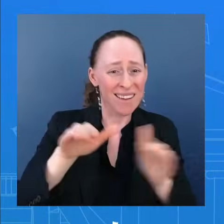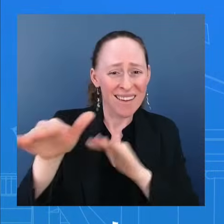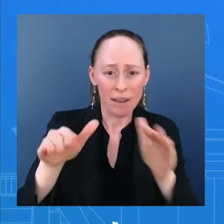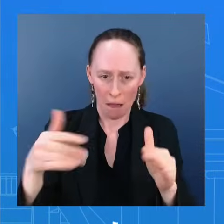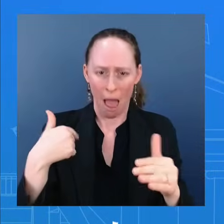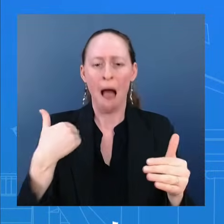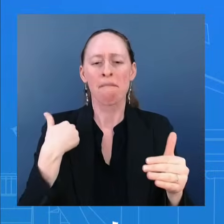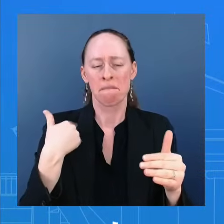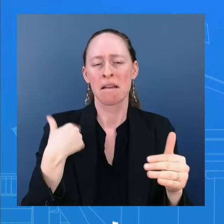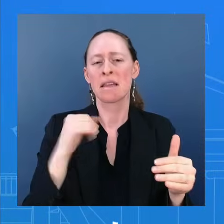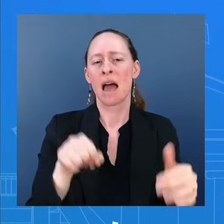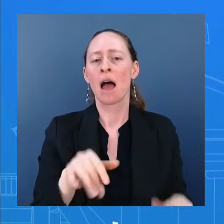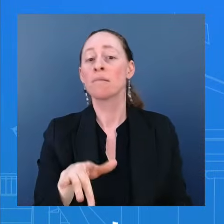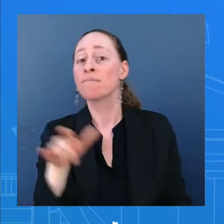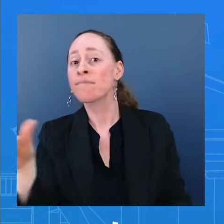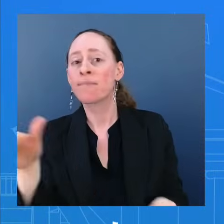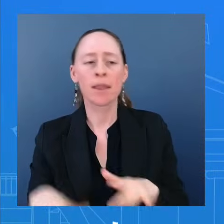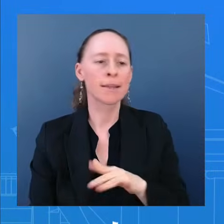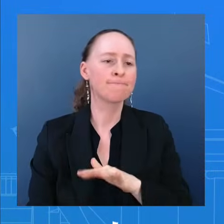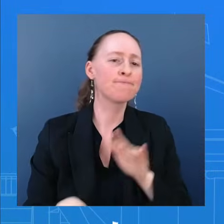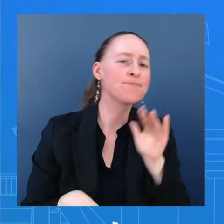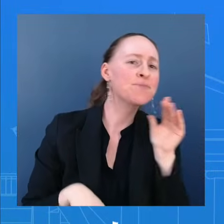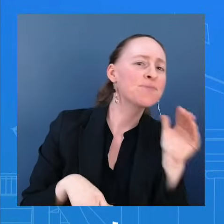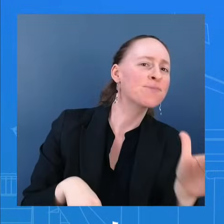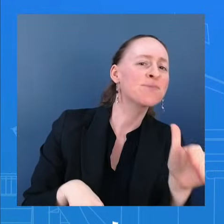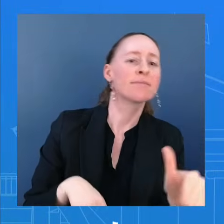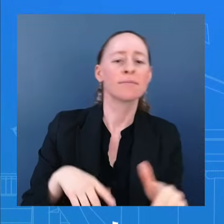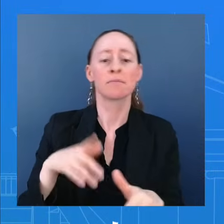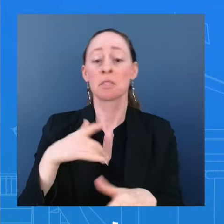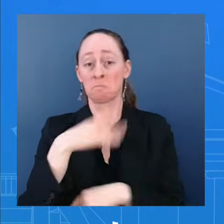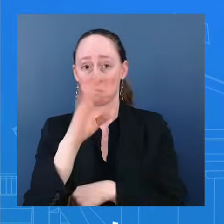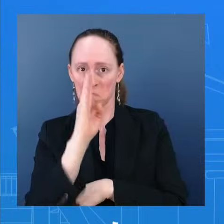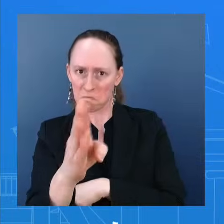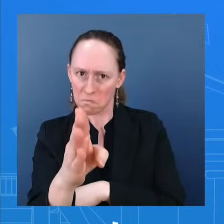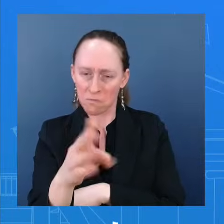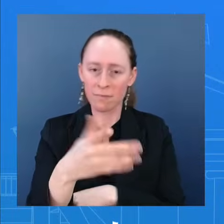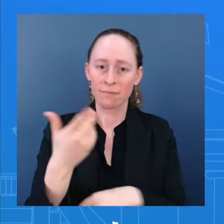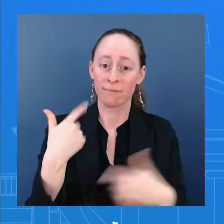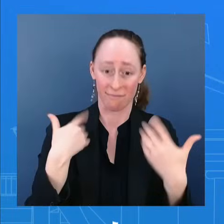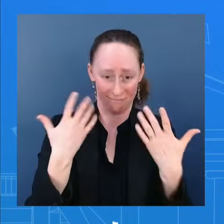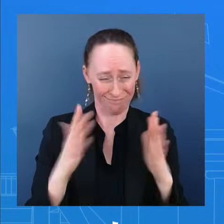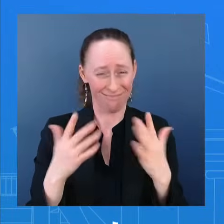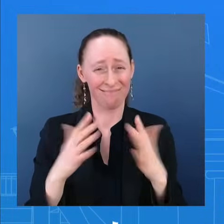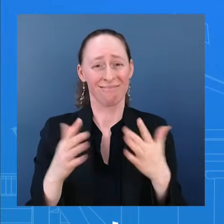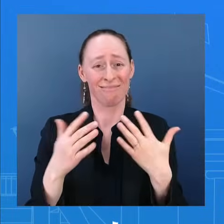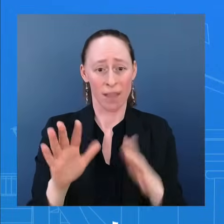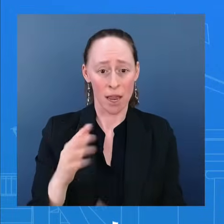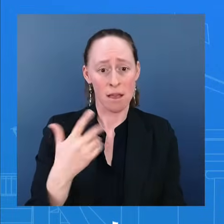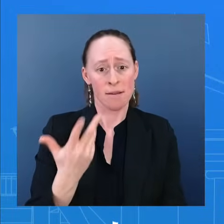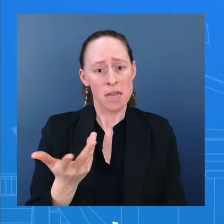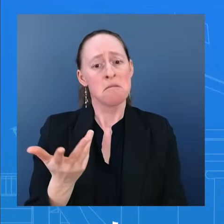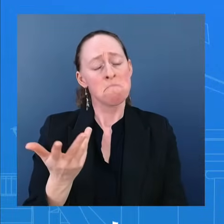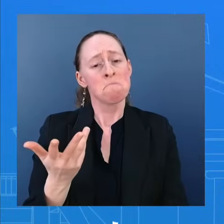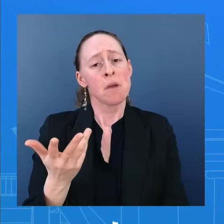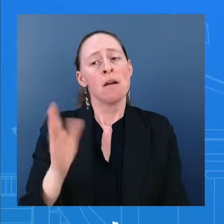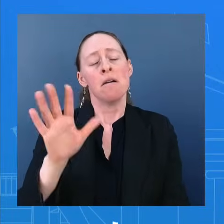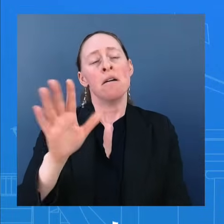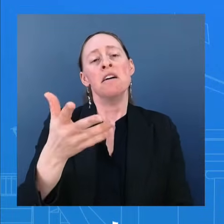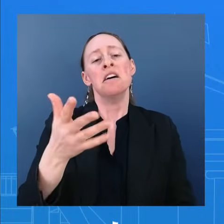But I -- I think it's safe for you to assume that, given the events over the weekend, we're --